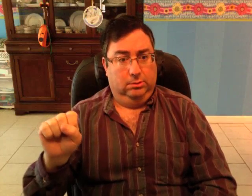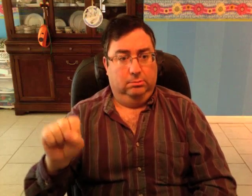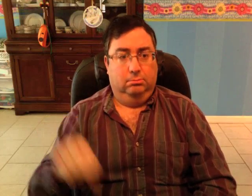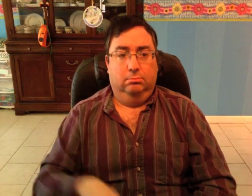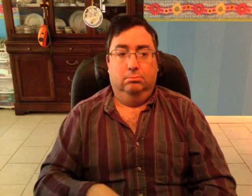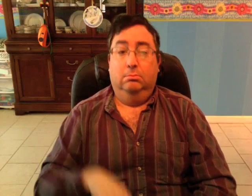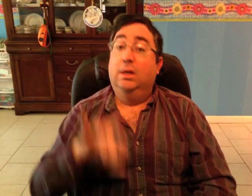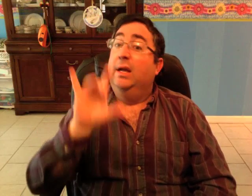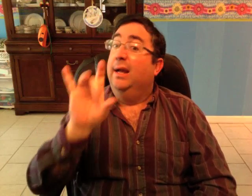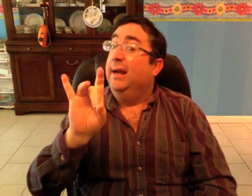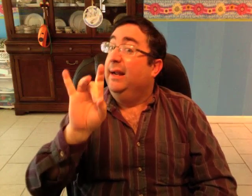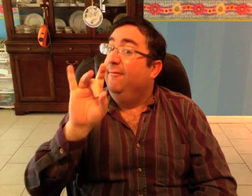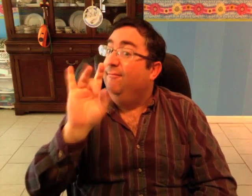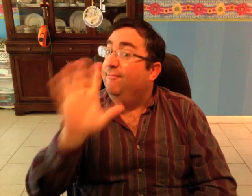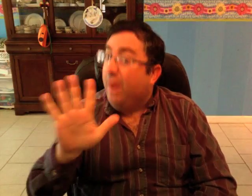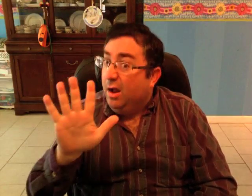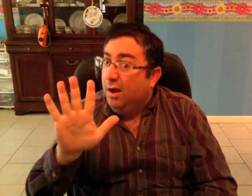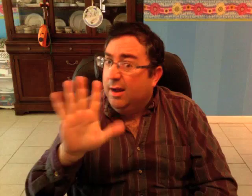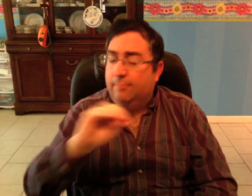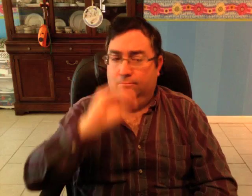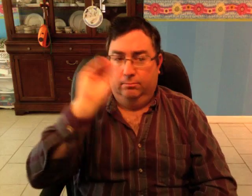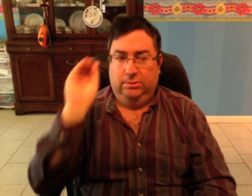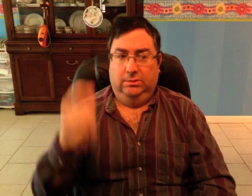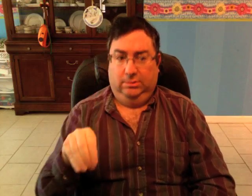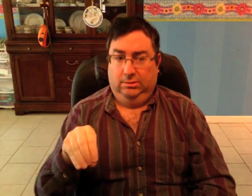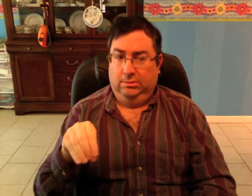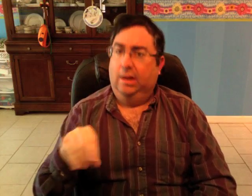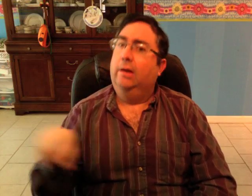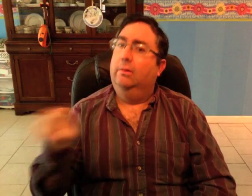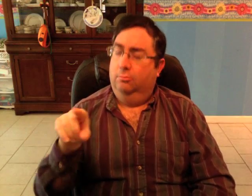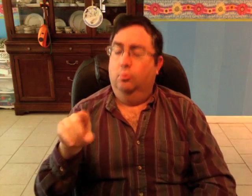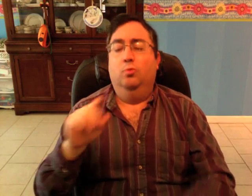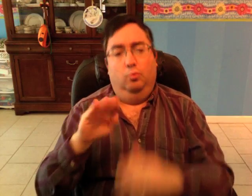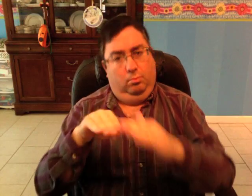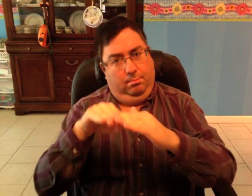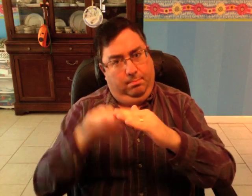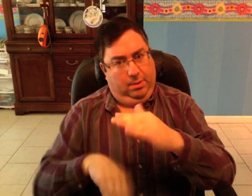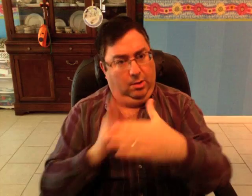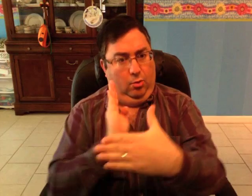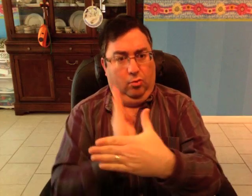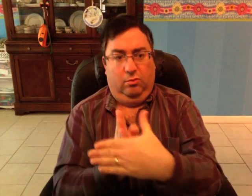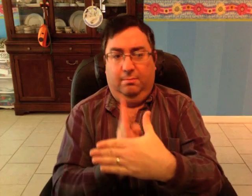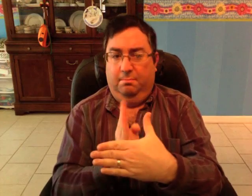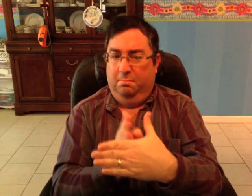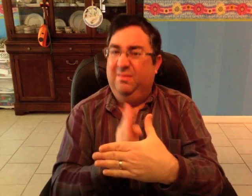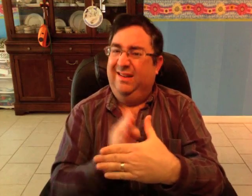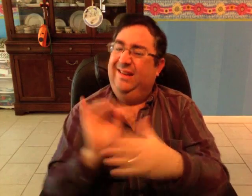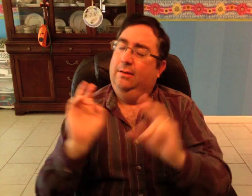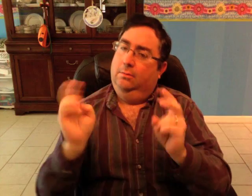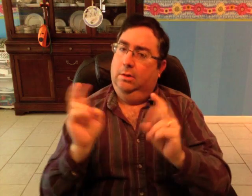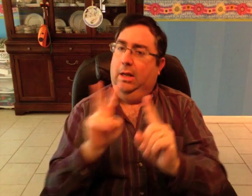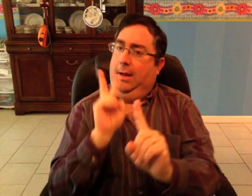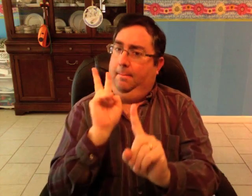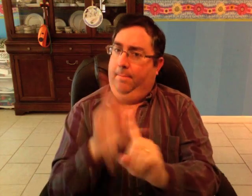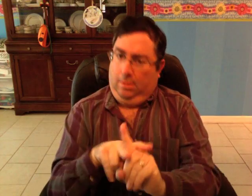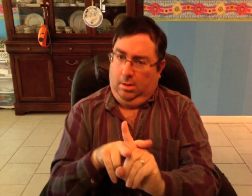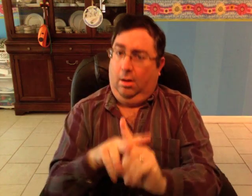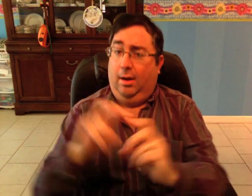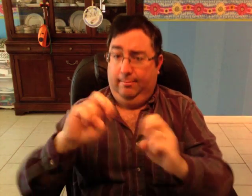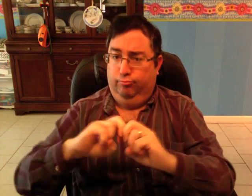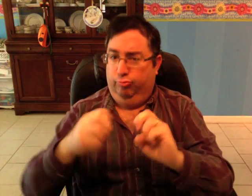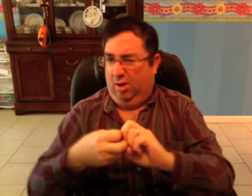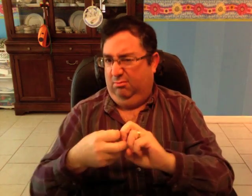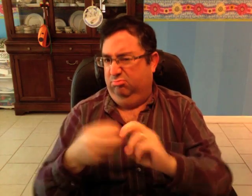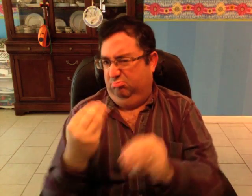85% were below the mean in "Applied (word) Problems",